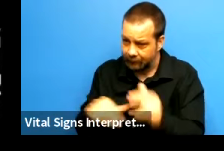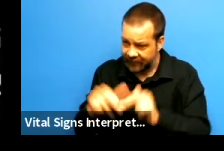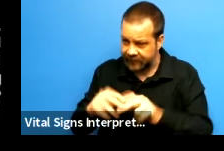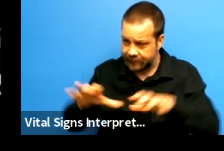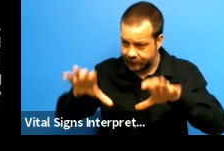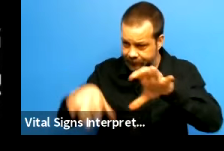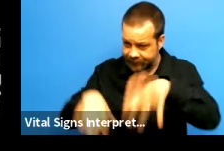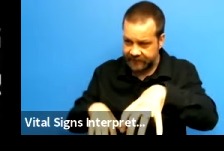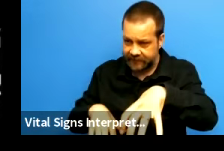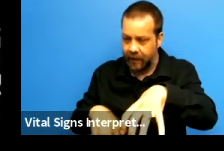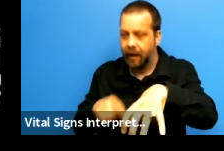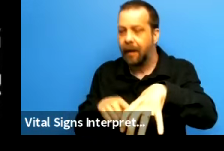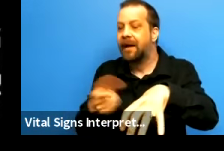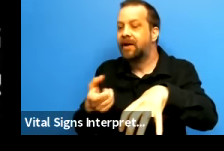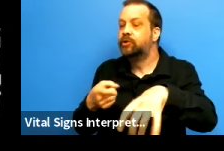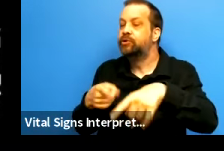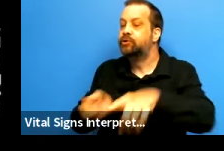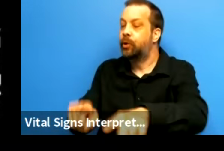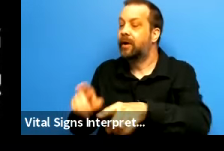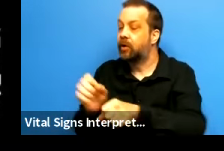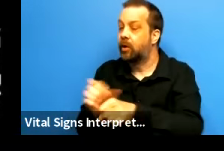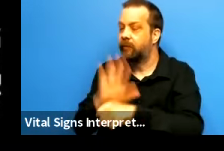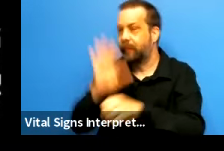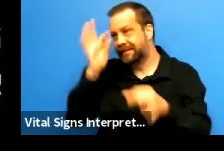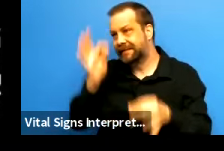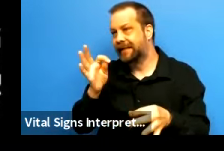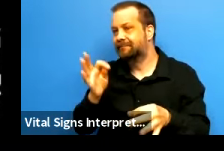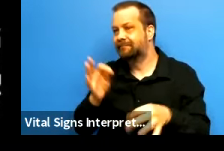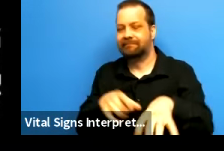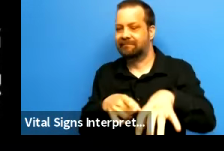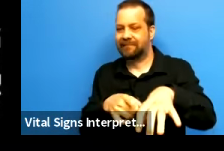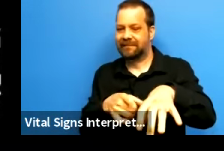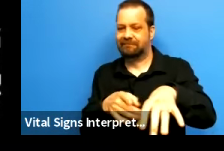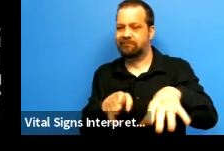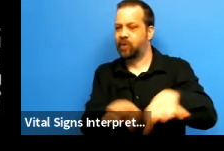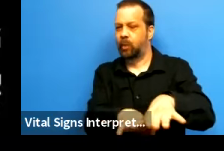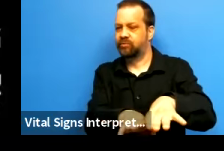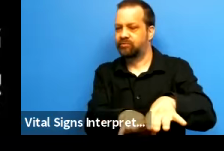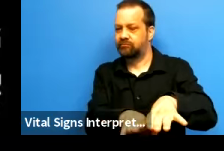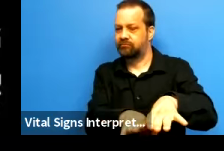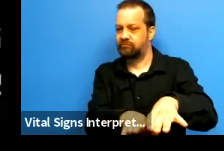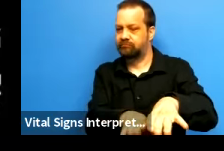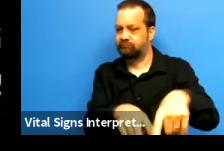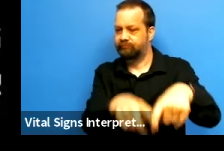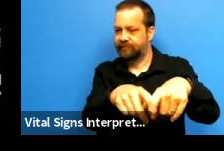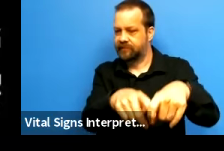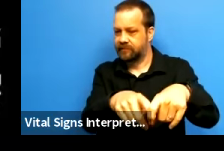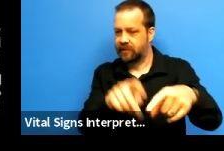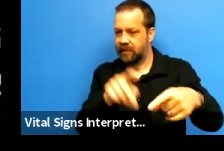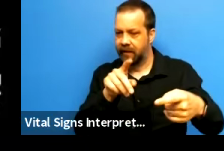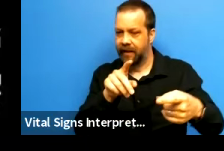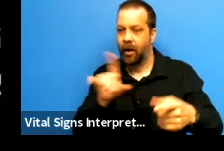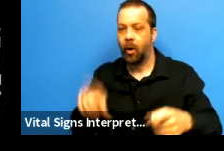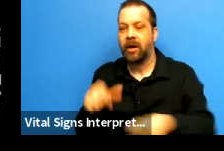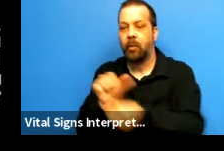that it was safer for all of us to telework so we can be safe